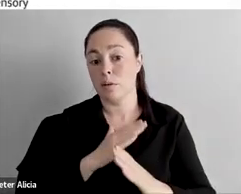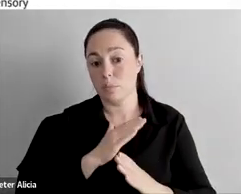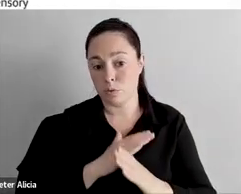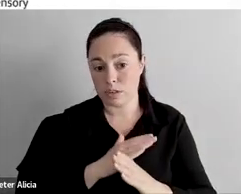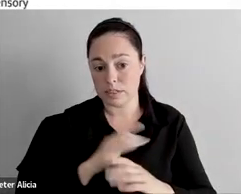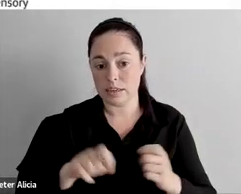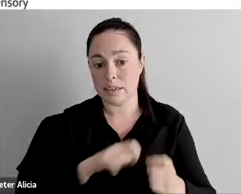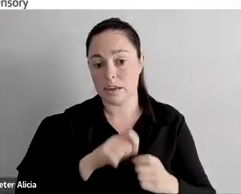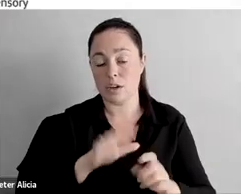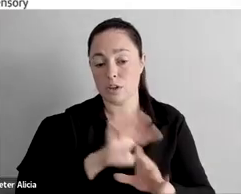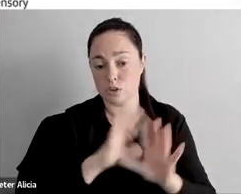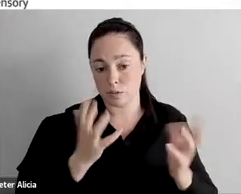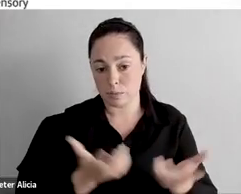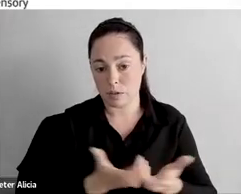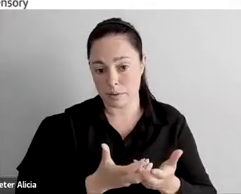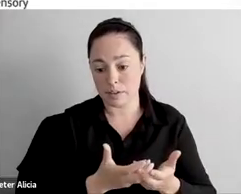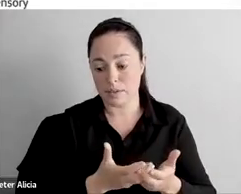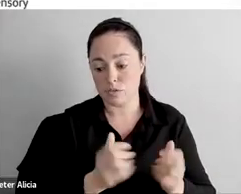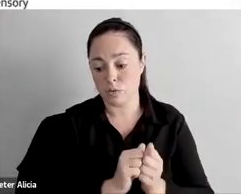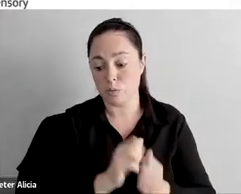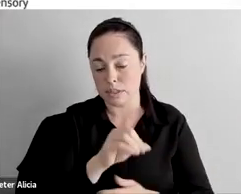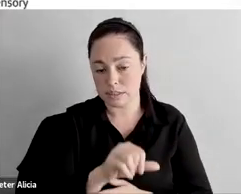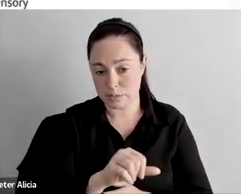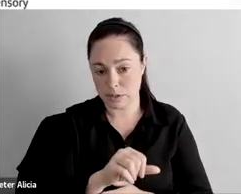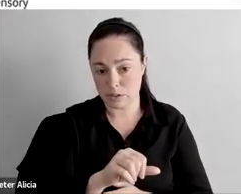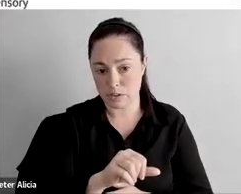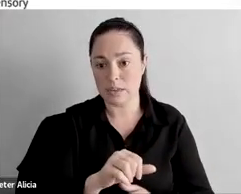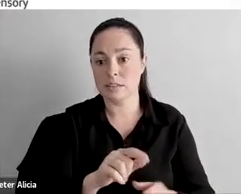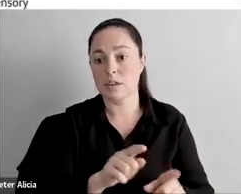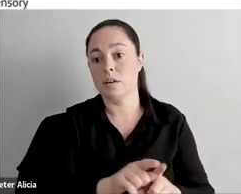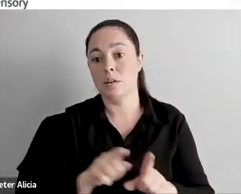population of parents with disabilities from